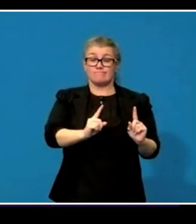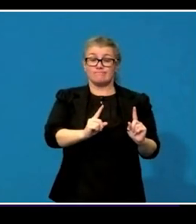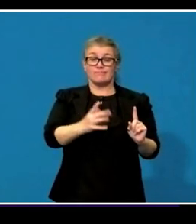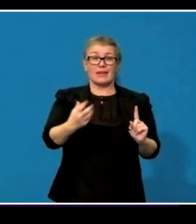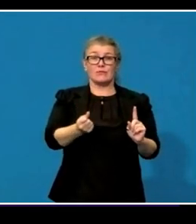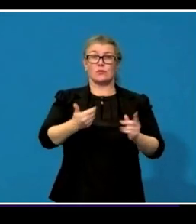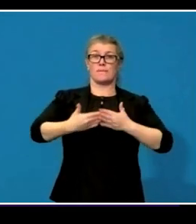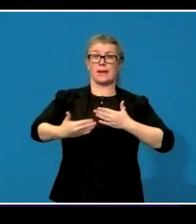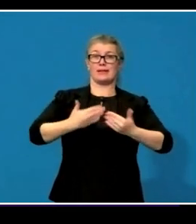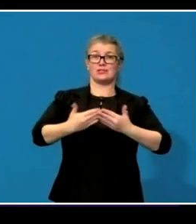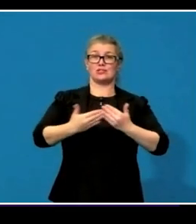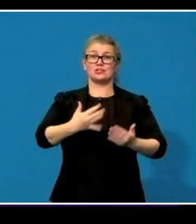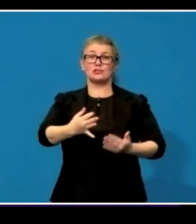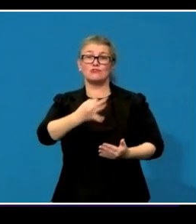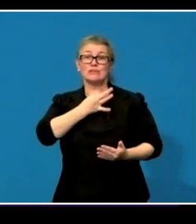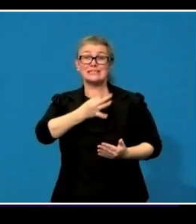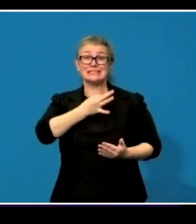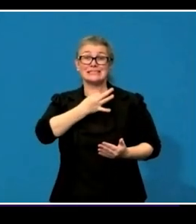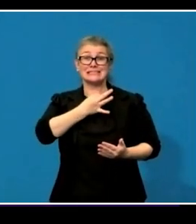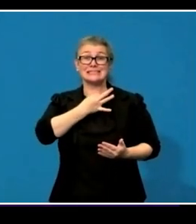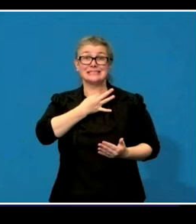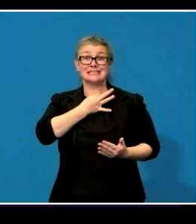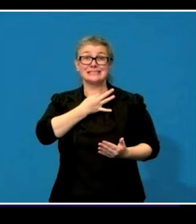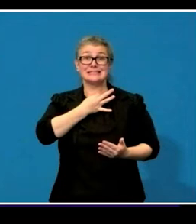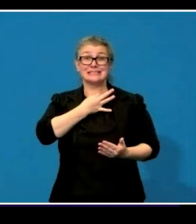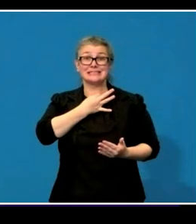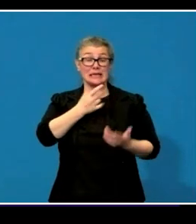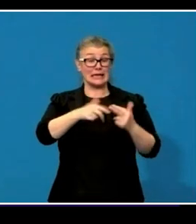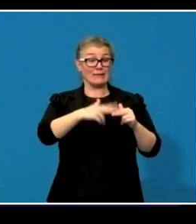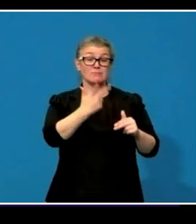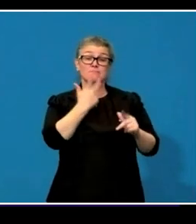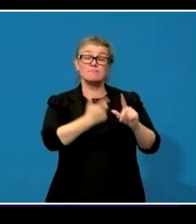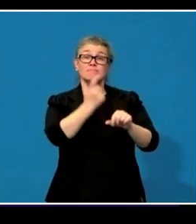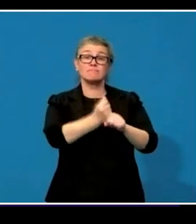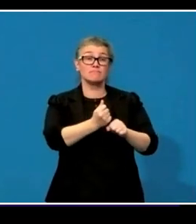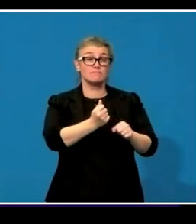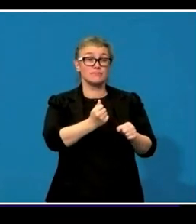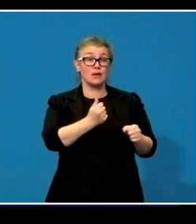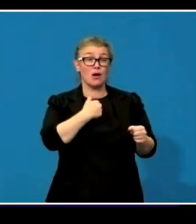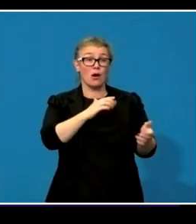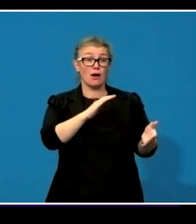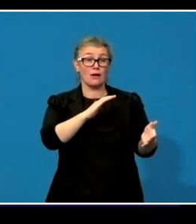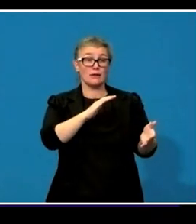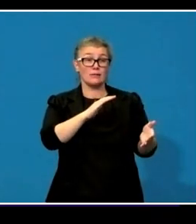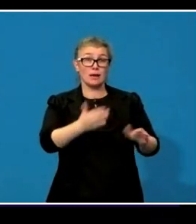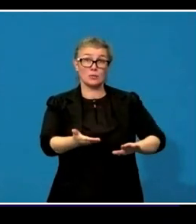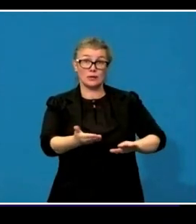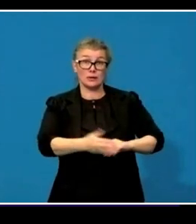me not being there in terms of if I passed away, and additionally, in terms of his plan,